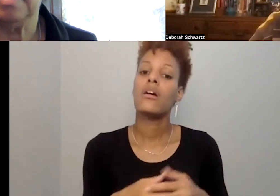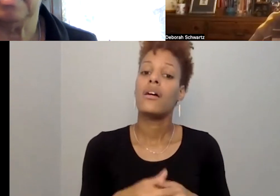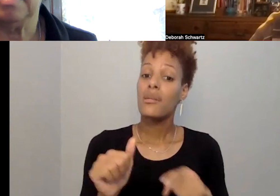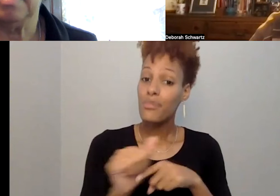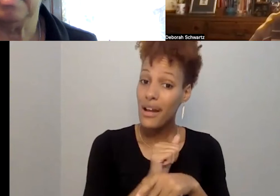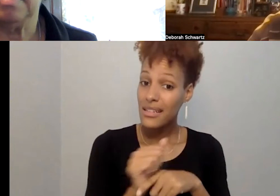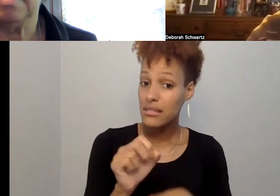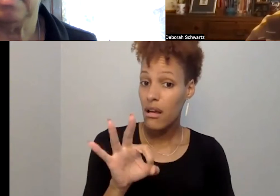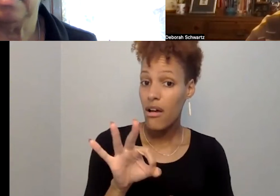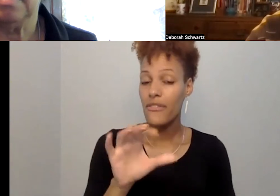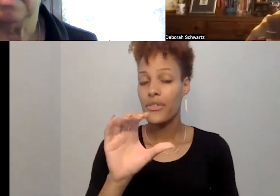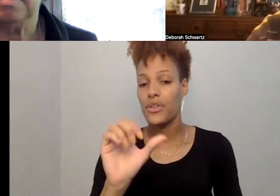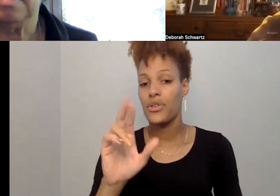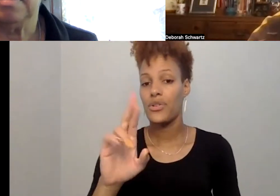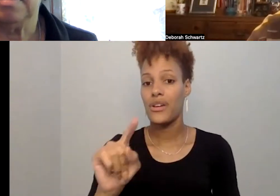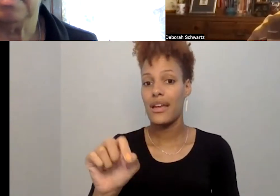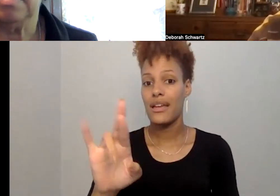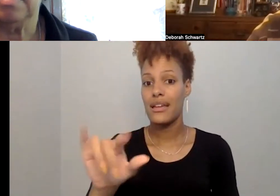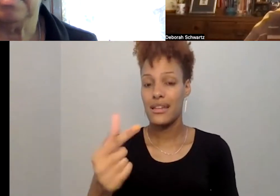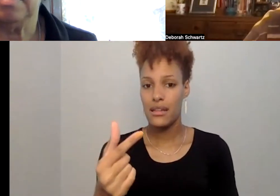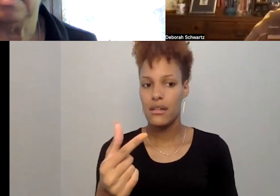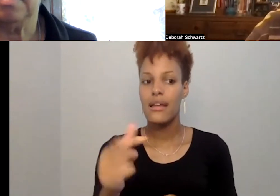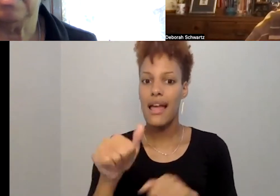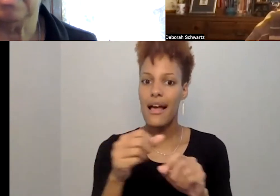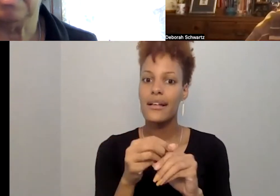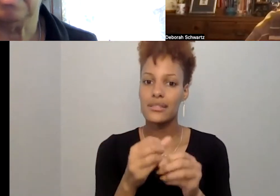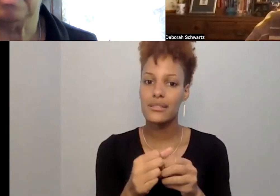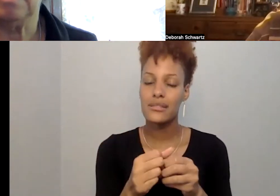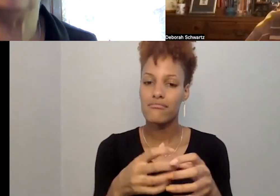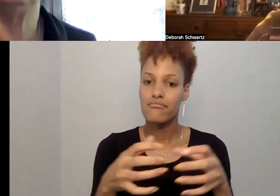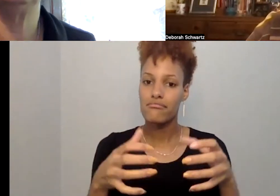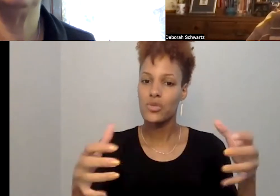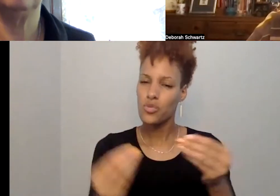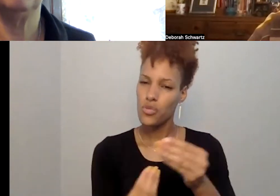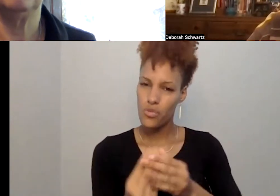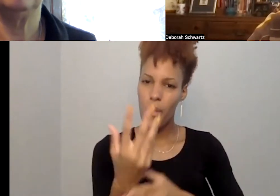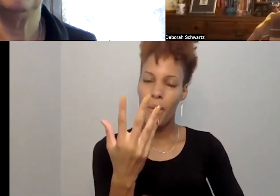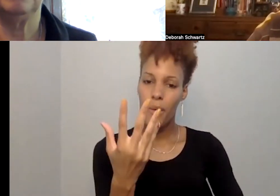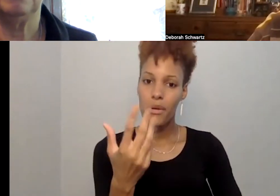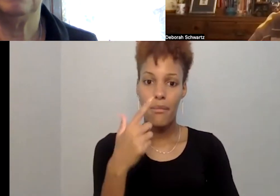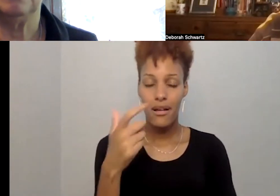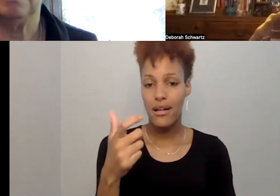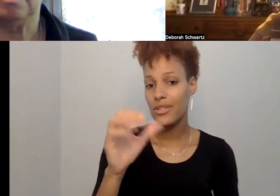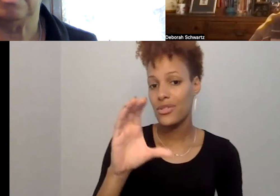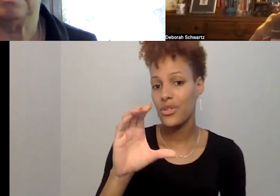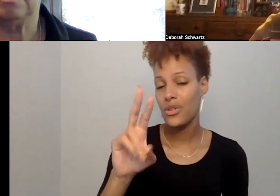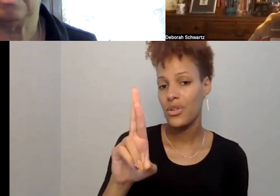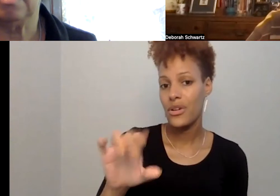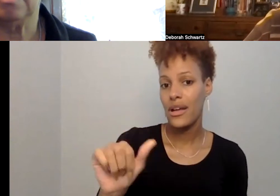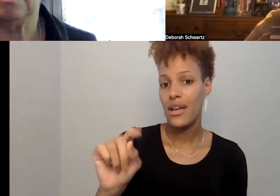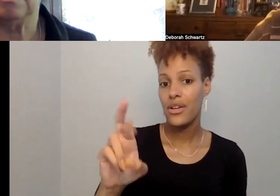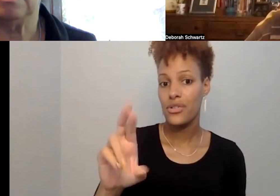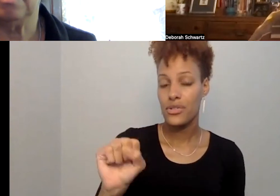in, in some respects has evolved, and that curators very often, at this point, if they